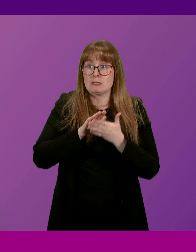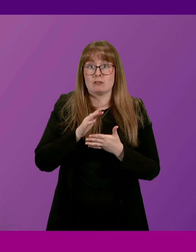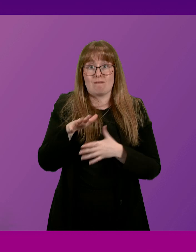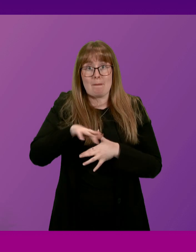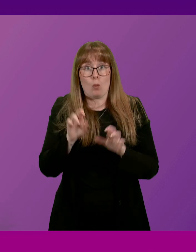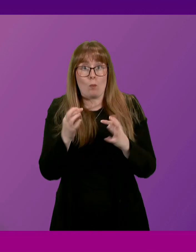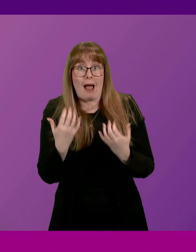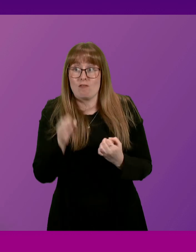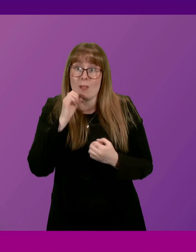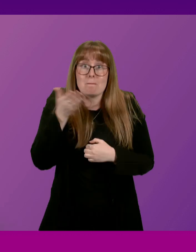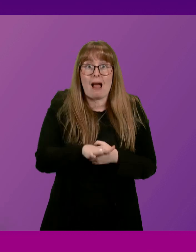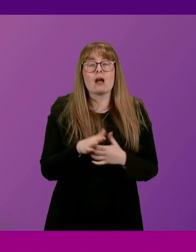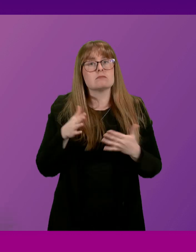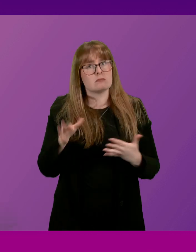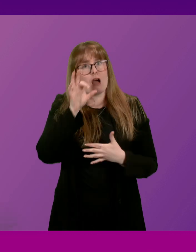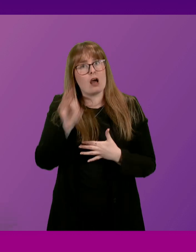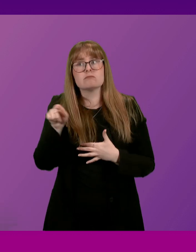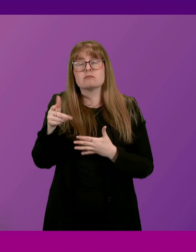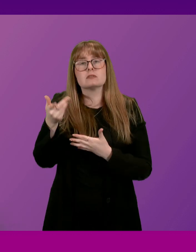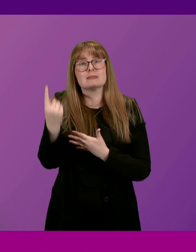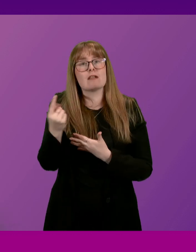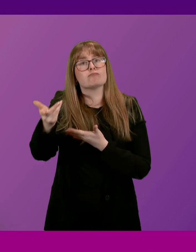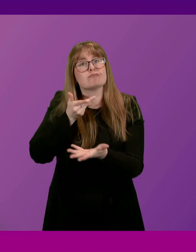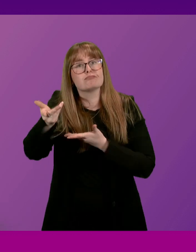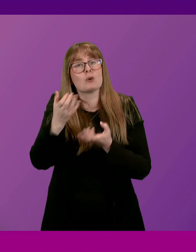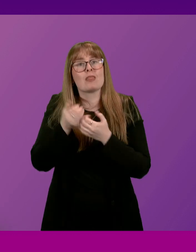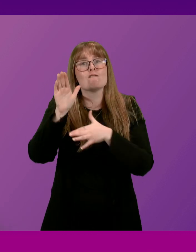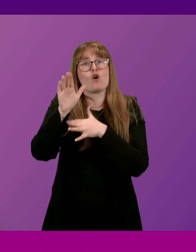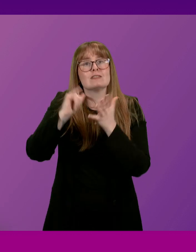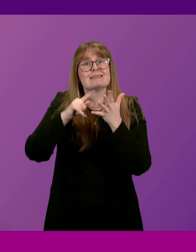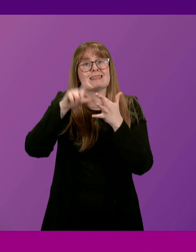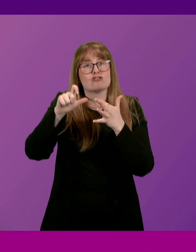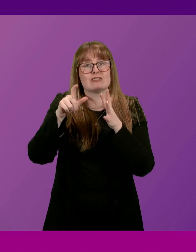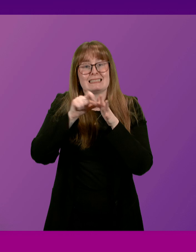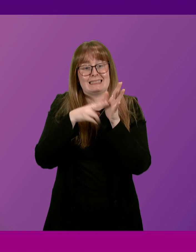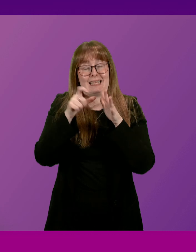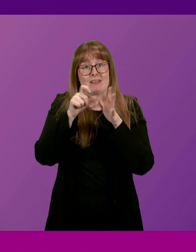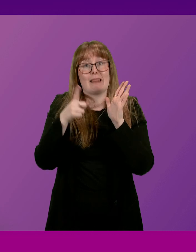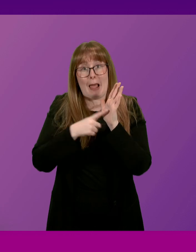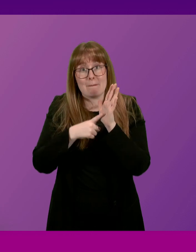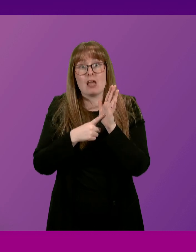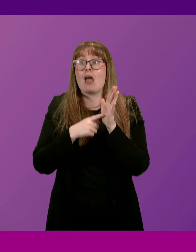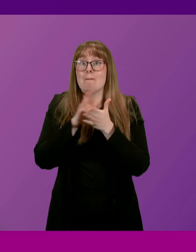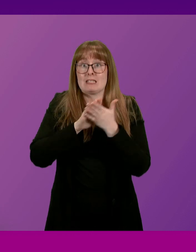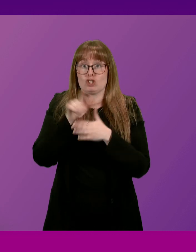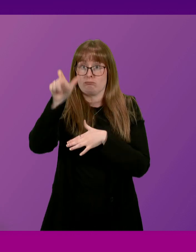has the First Minister had with Foreign Secretary David Lammy to bring Jagtar home?